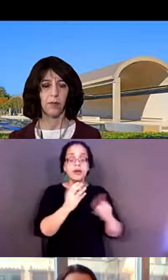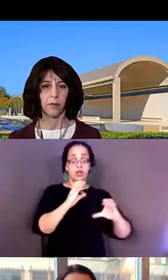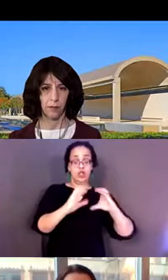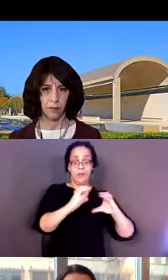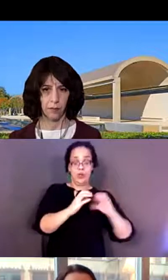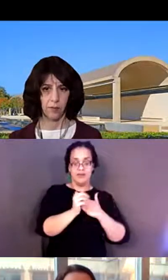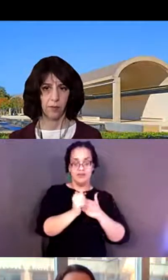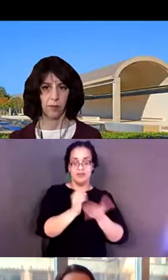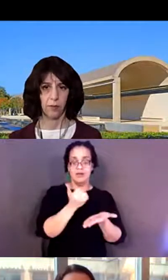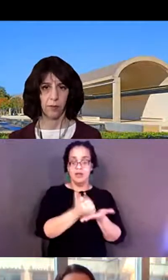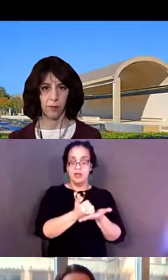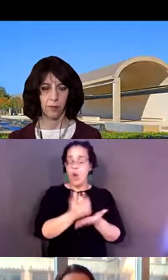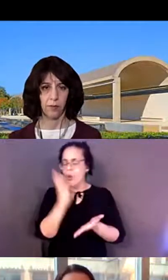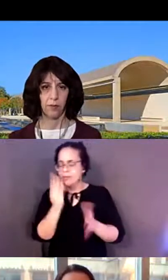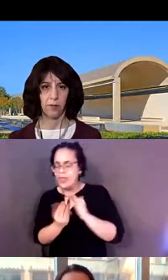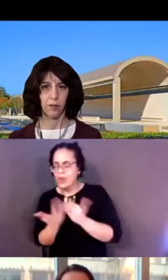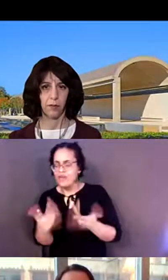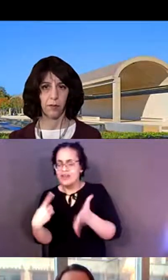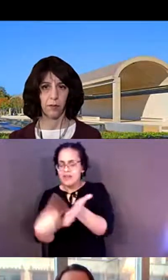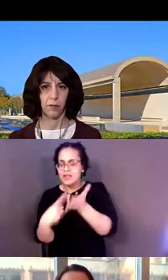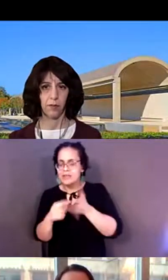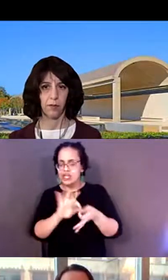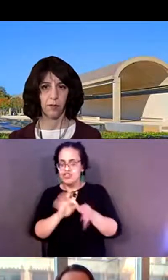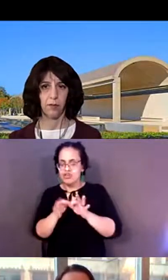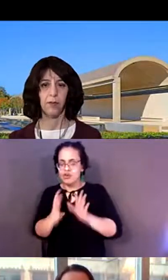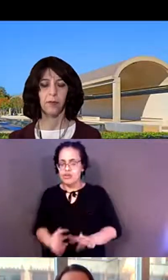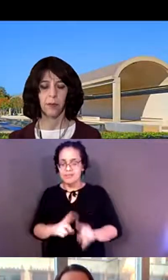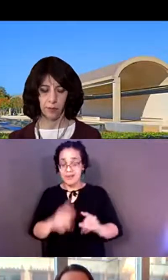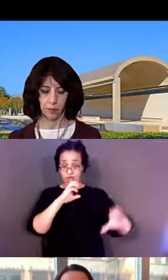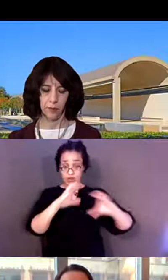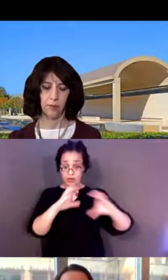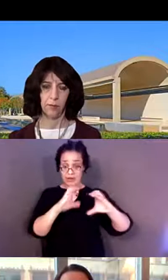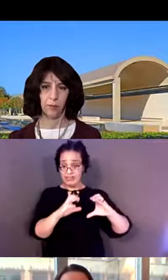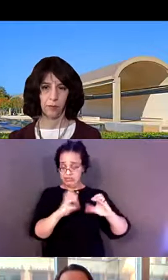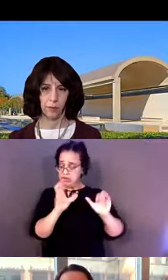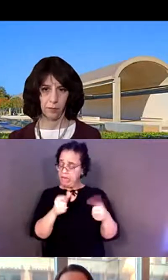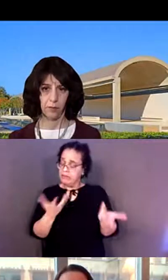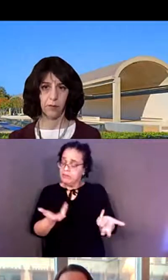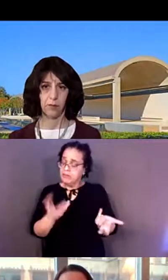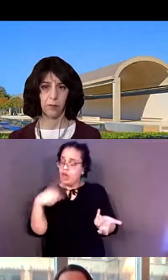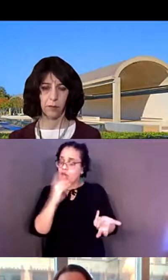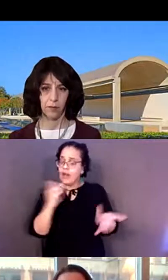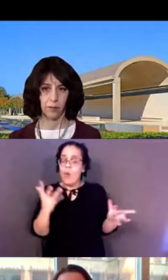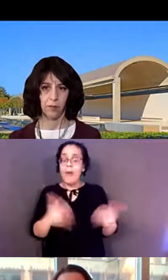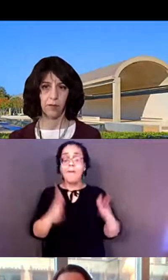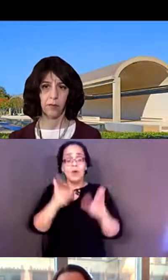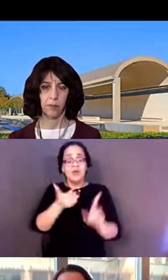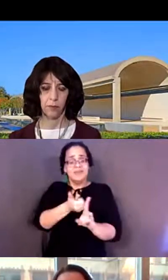talked a lot about interpreters but communication could always be also be